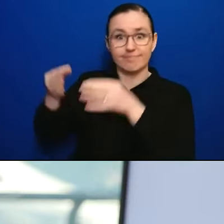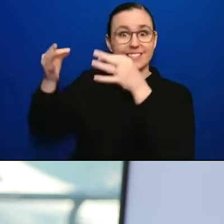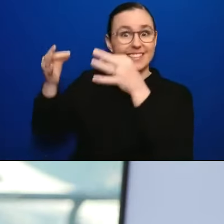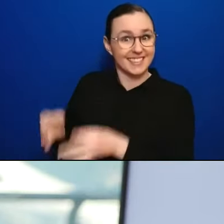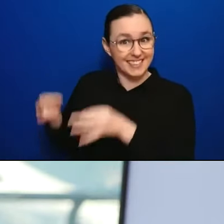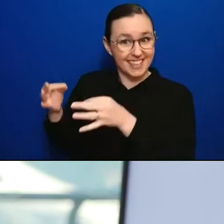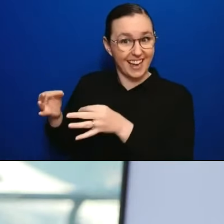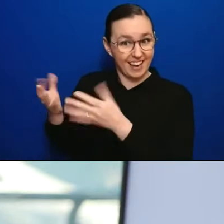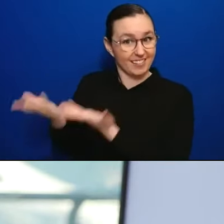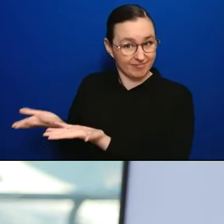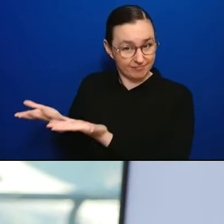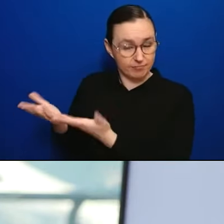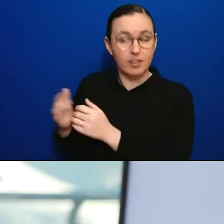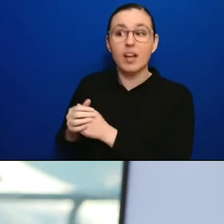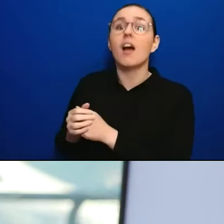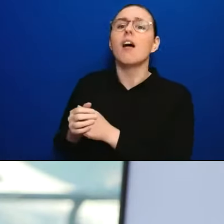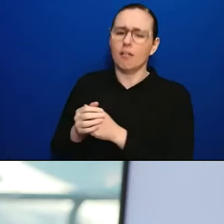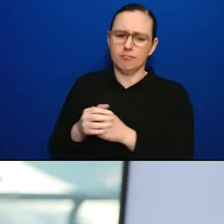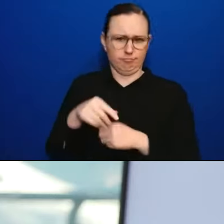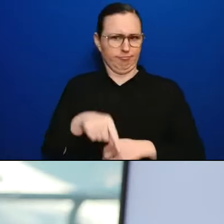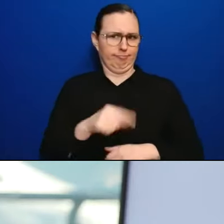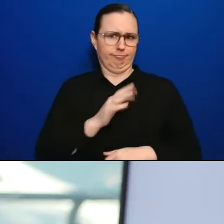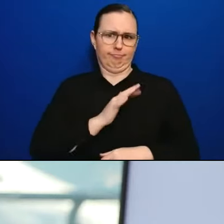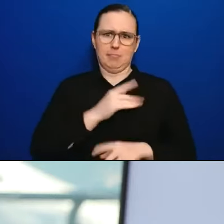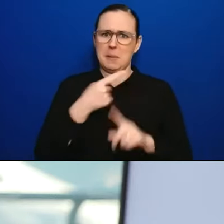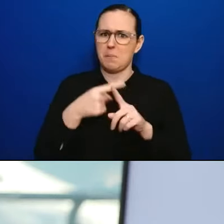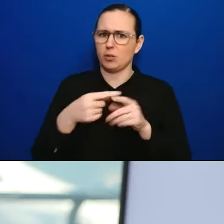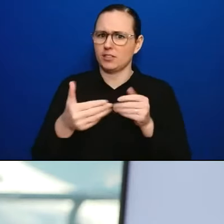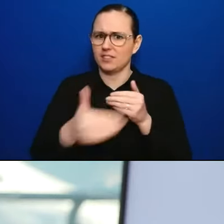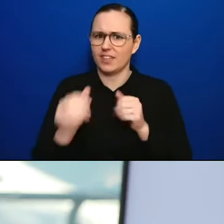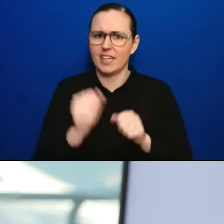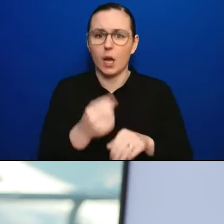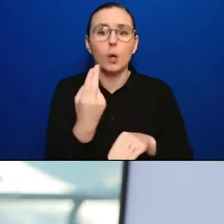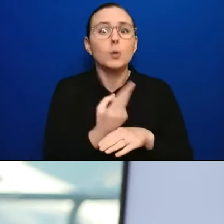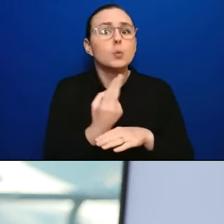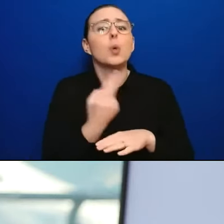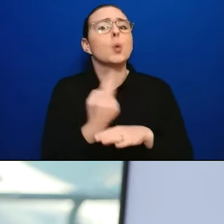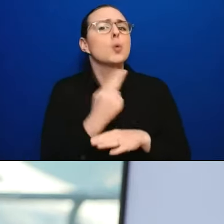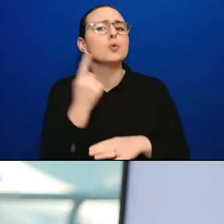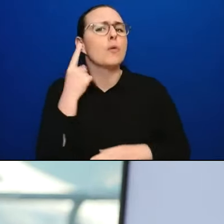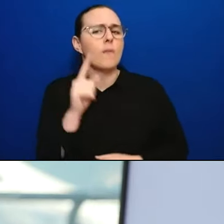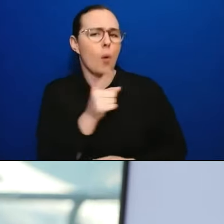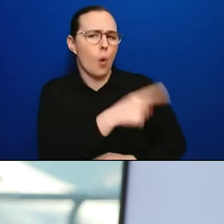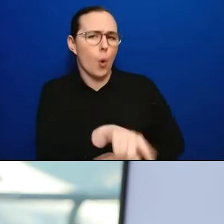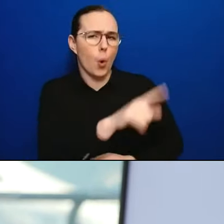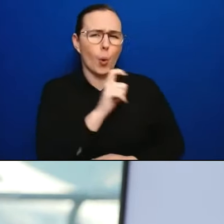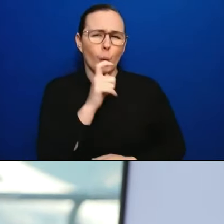This is another positive step forward in our COVID-19 journey.